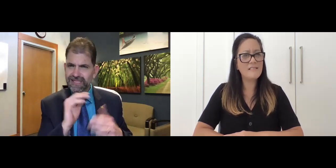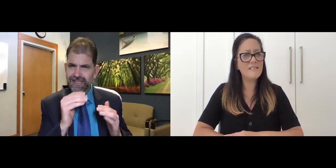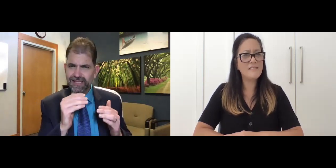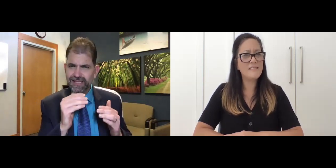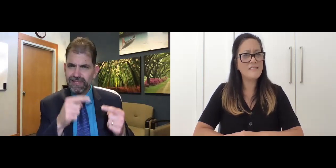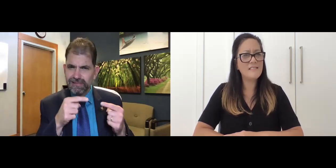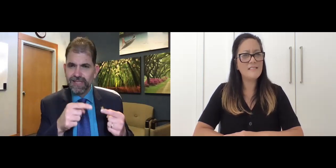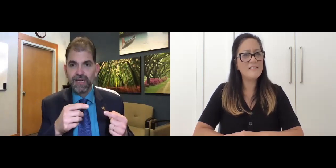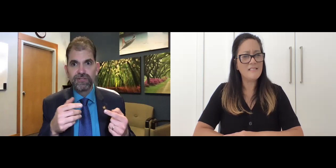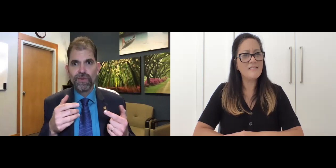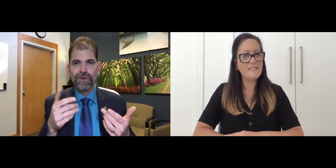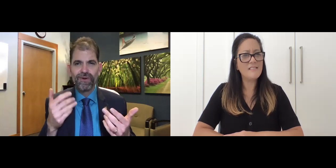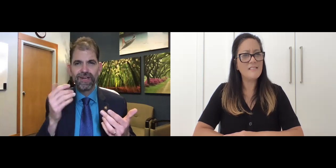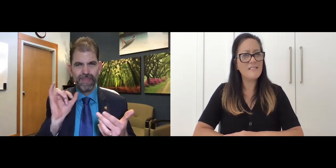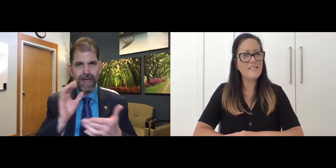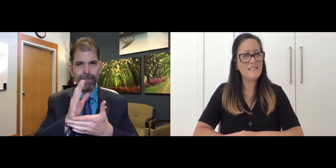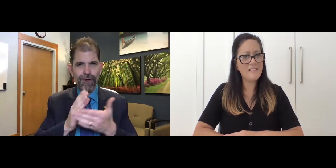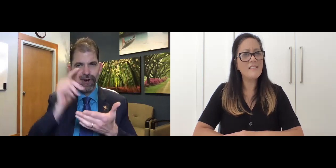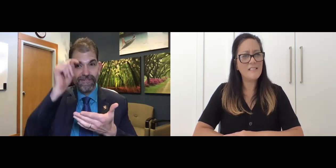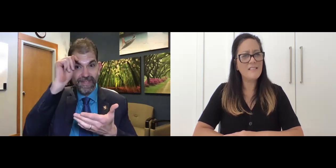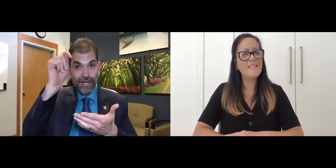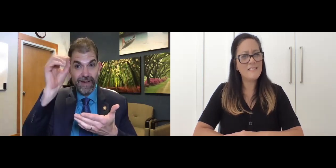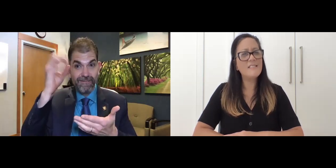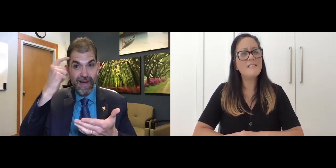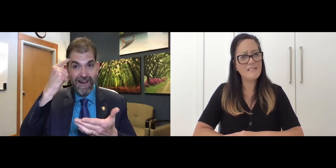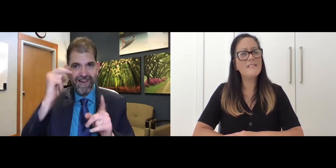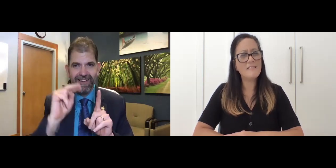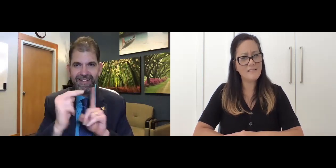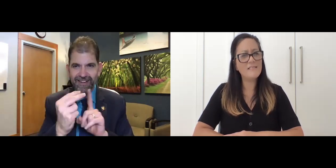I don't understand how they're thinking. Again, that's a part of the